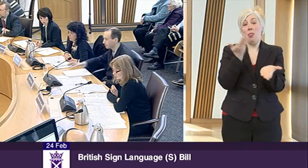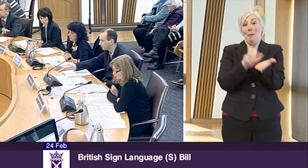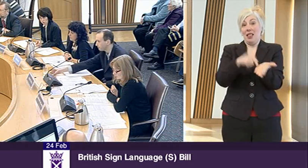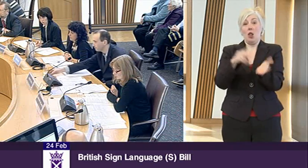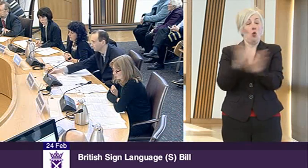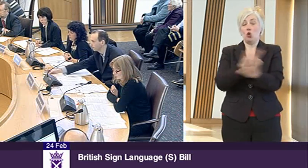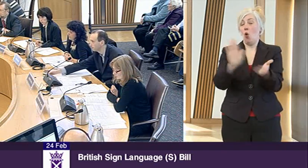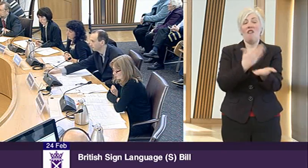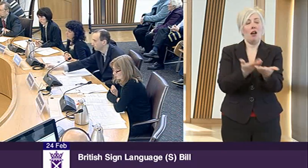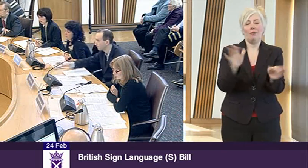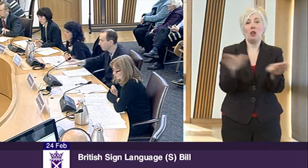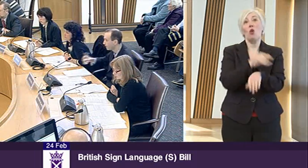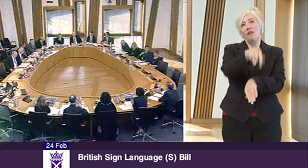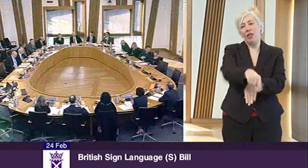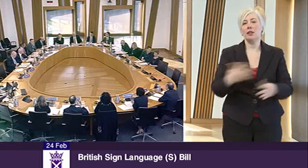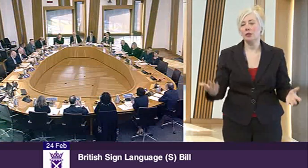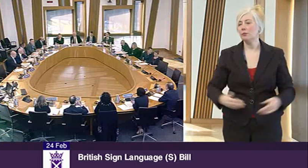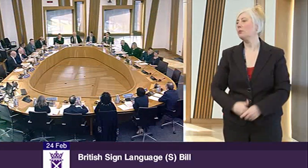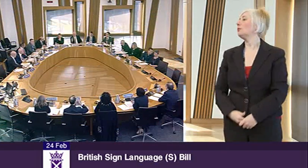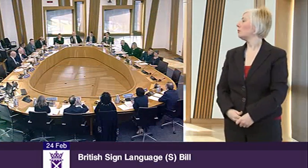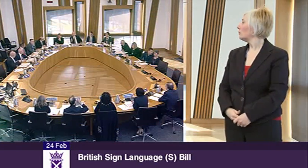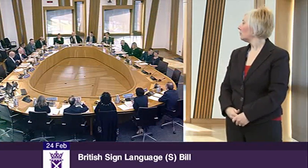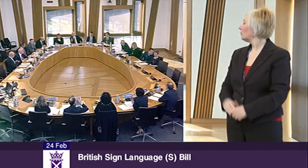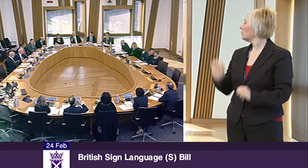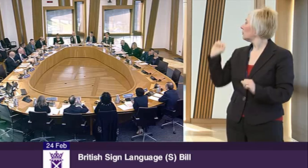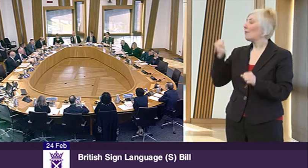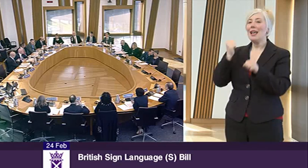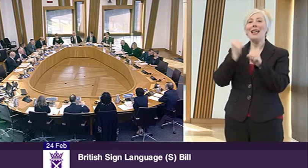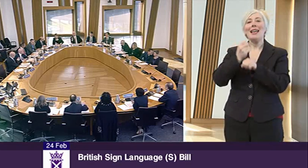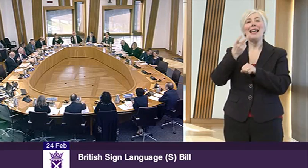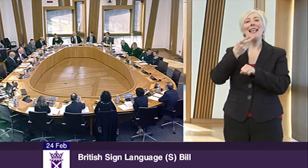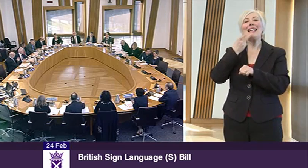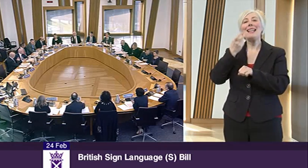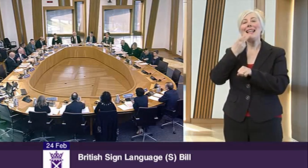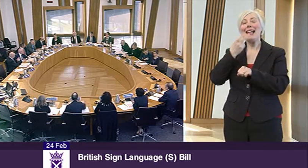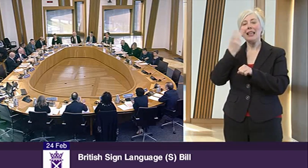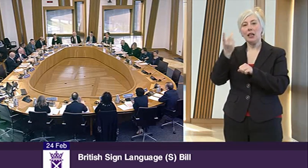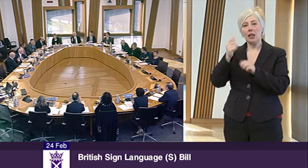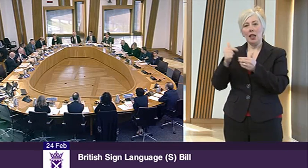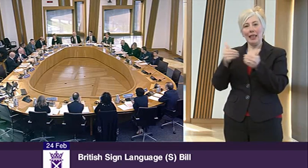The Convener: I will jump in here to make a point. Much of the criticism of the BSL